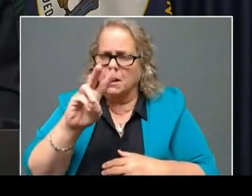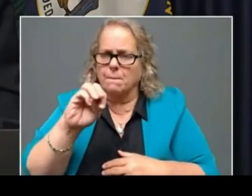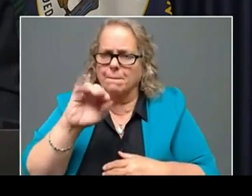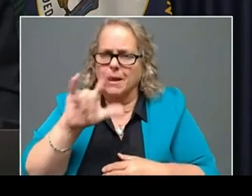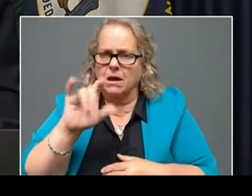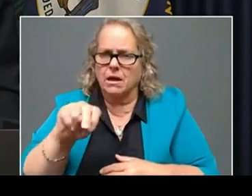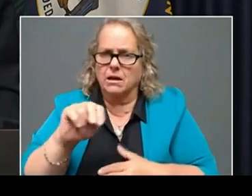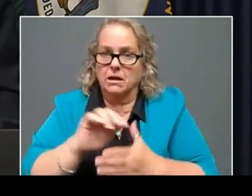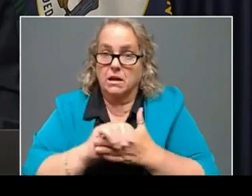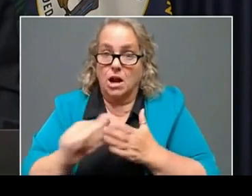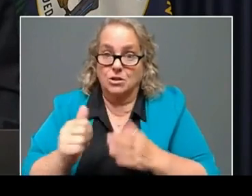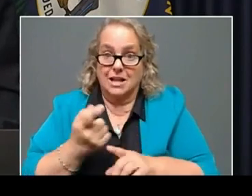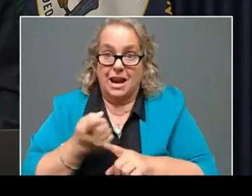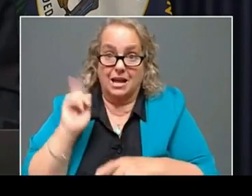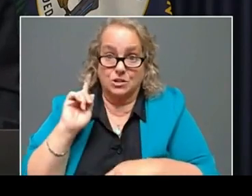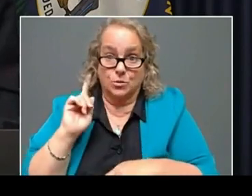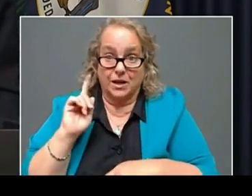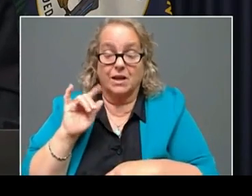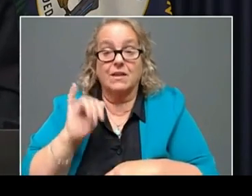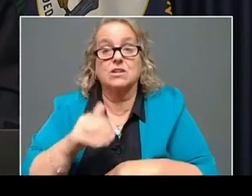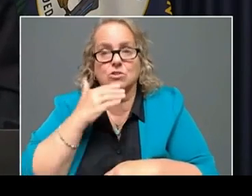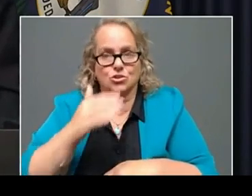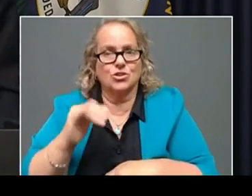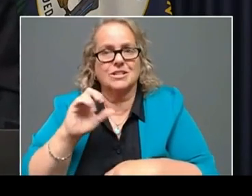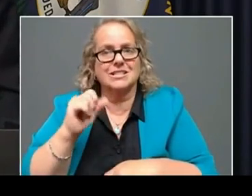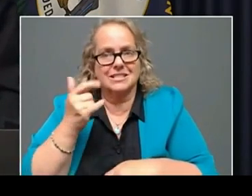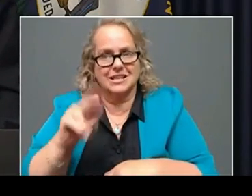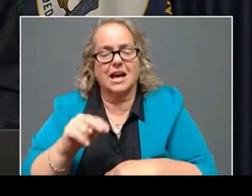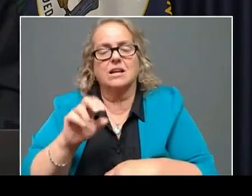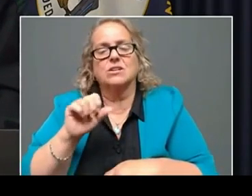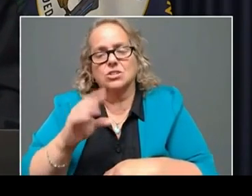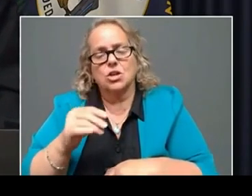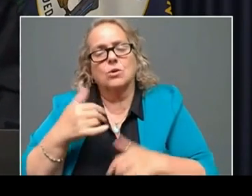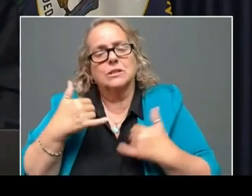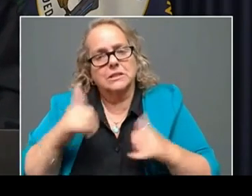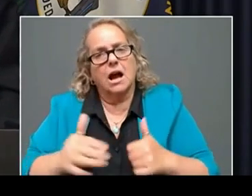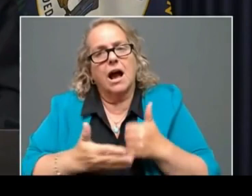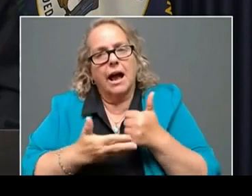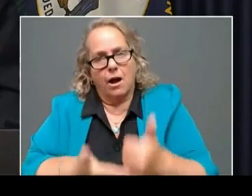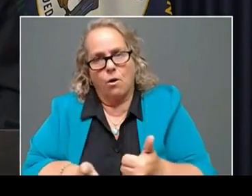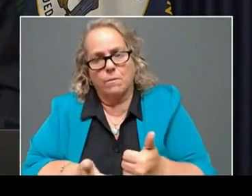that's a good sign. So there is still help. Their Kentucky is need to know